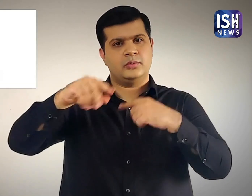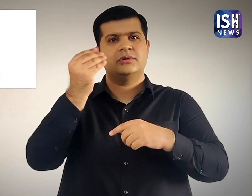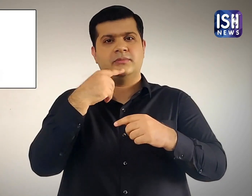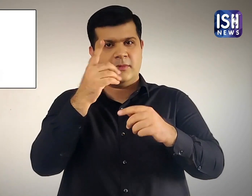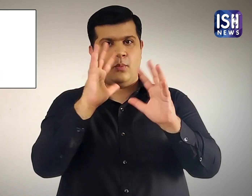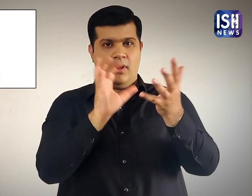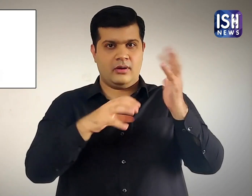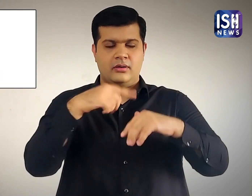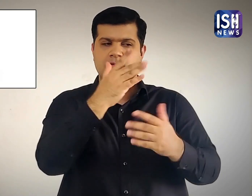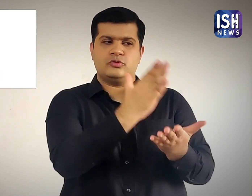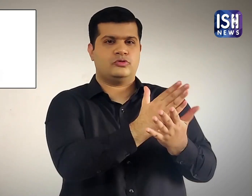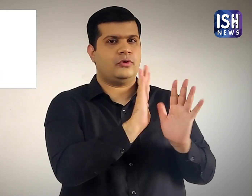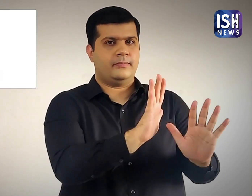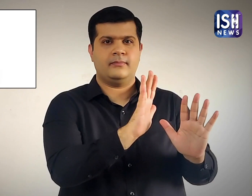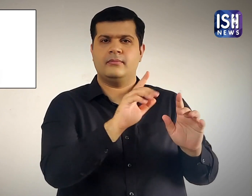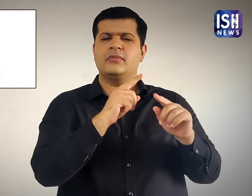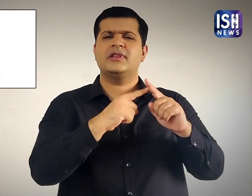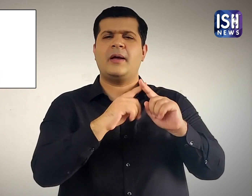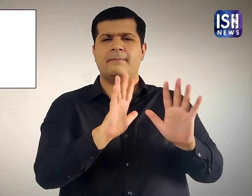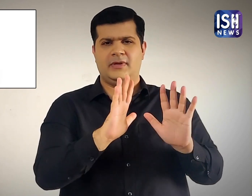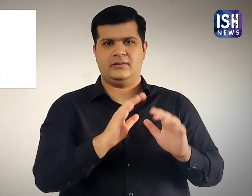This is why countries had pushed for a temporary halt of the vaccine.